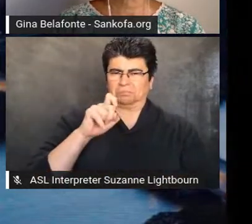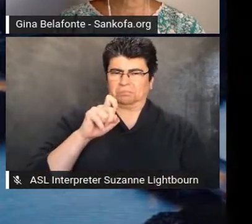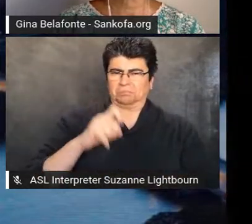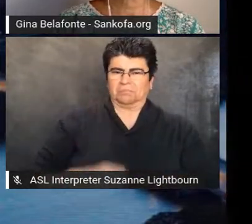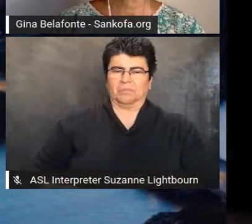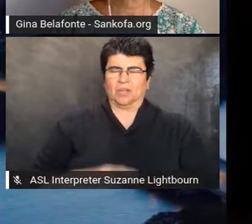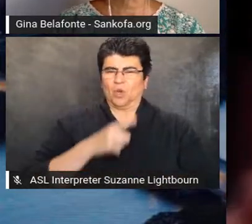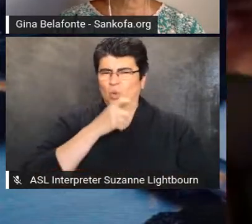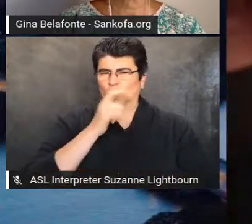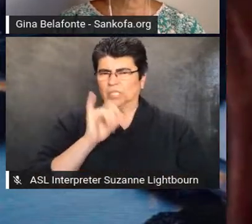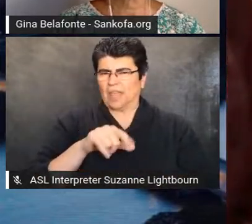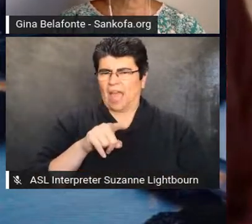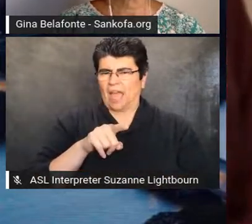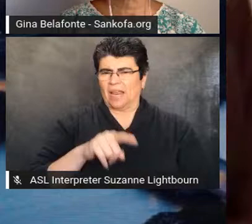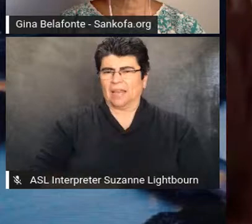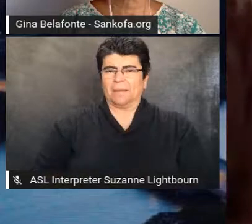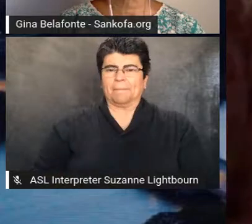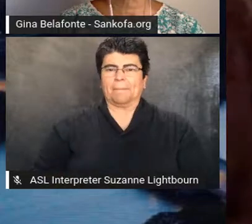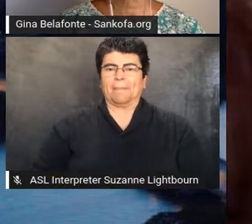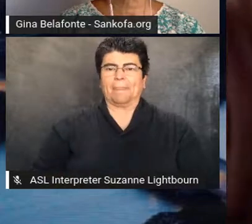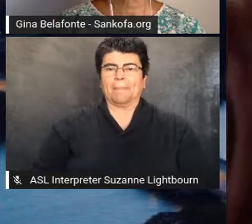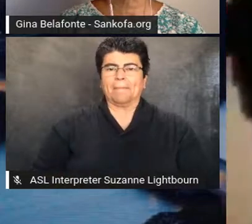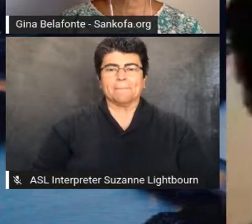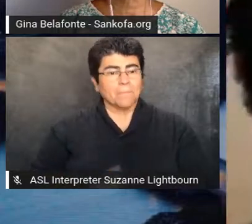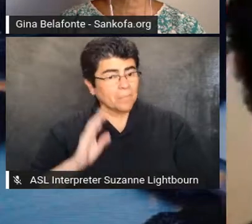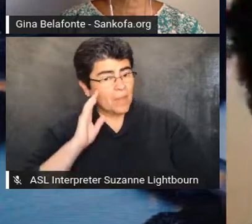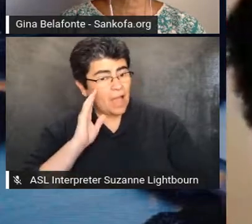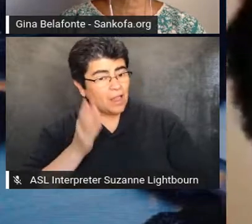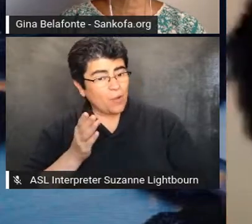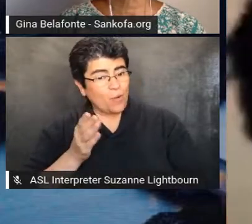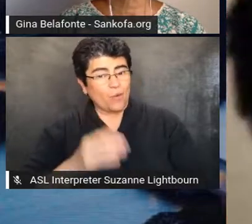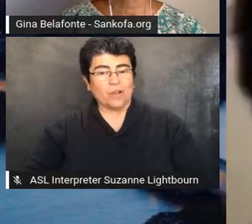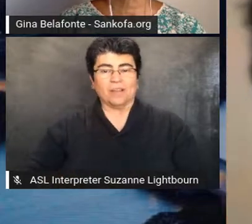Who's that? Hello. Frank, his roommate.